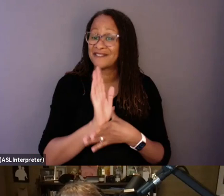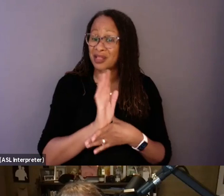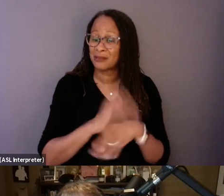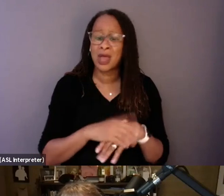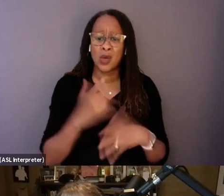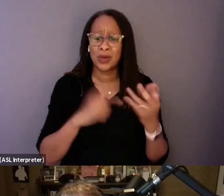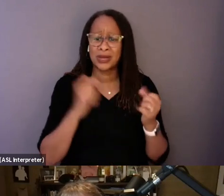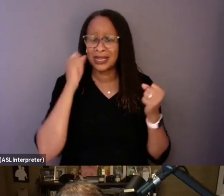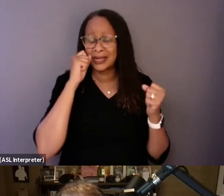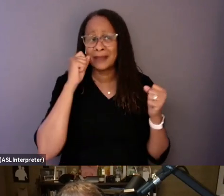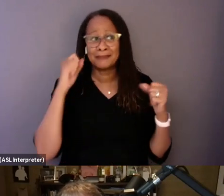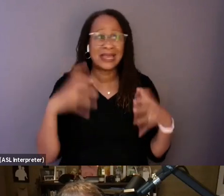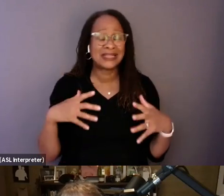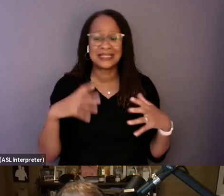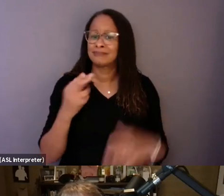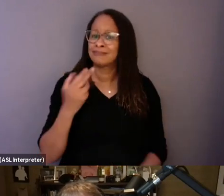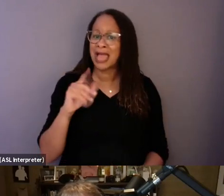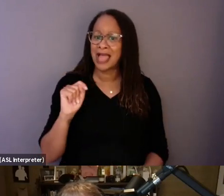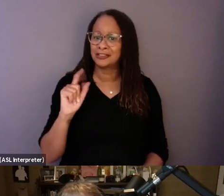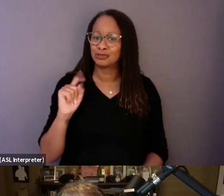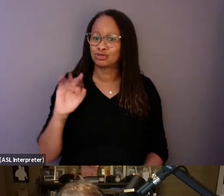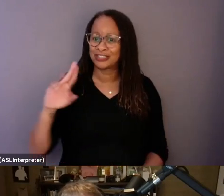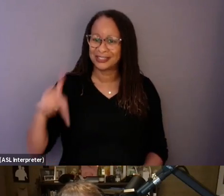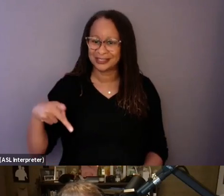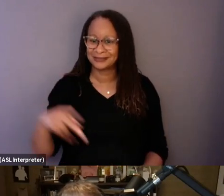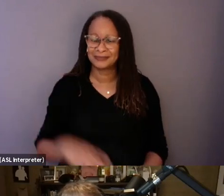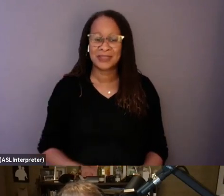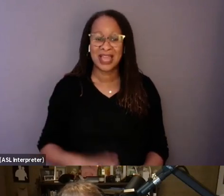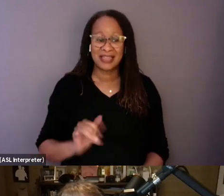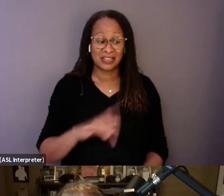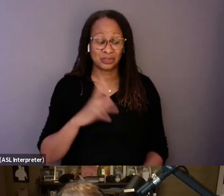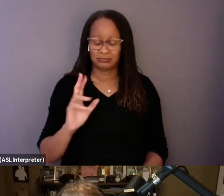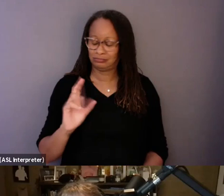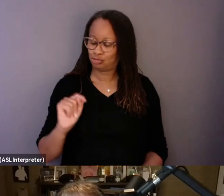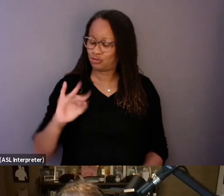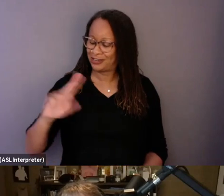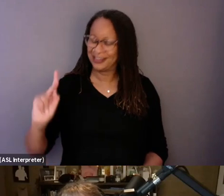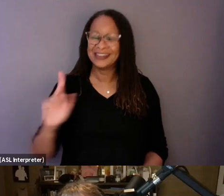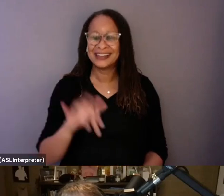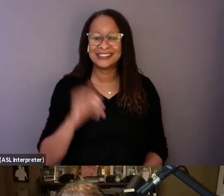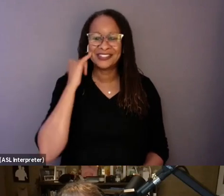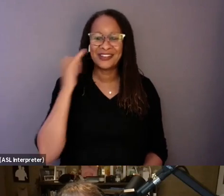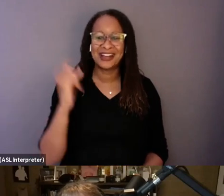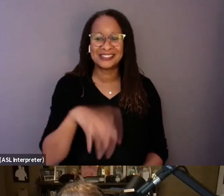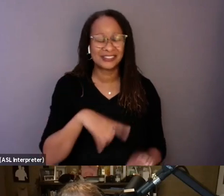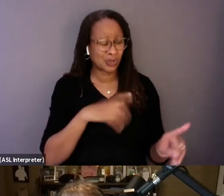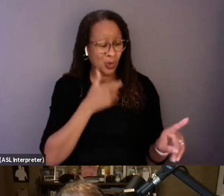What did extraordinary moment in culture that you're sort of watching and you start to realize that obviously John is the orchestra of all of it